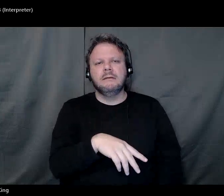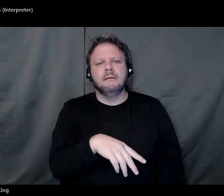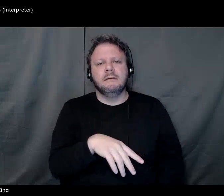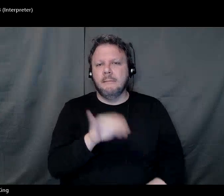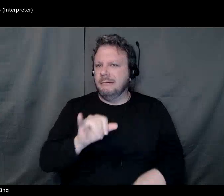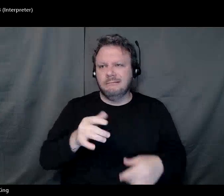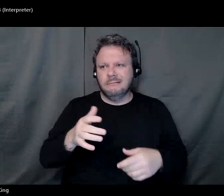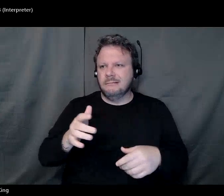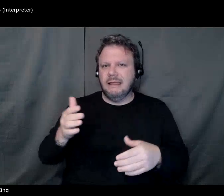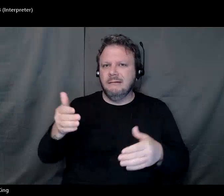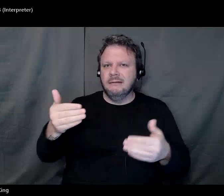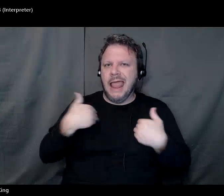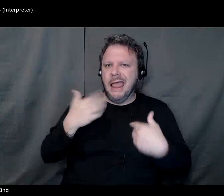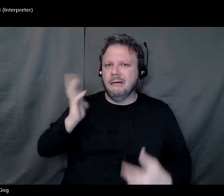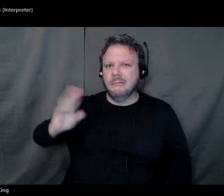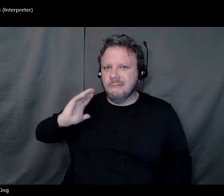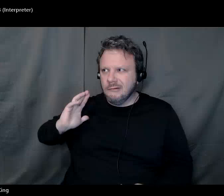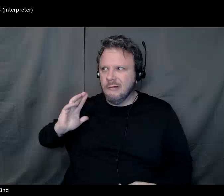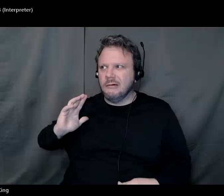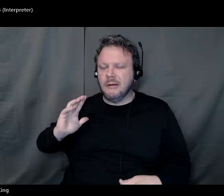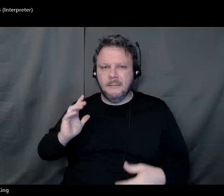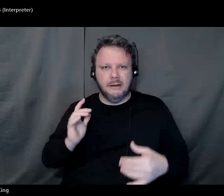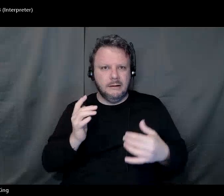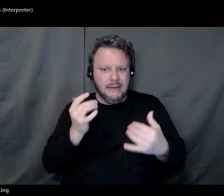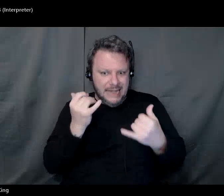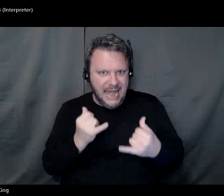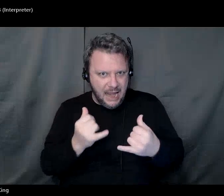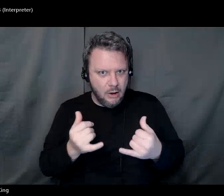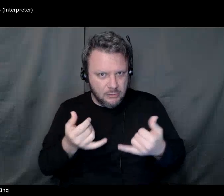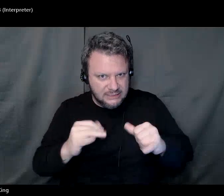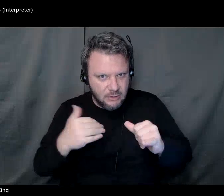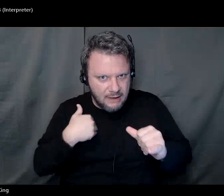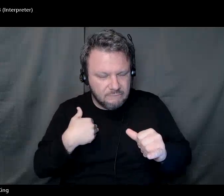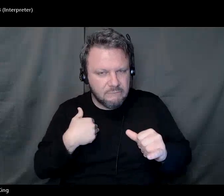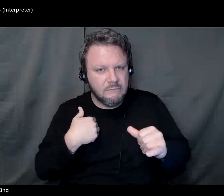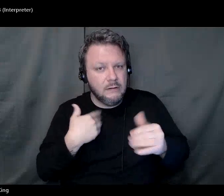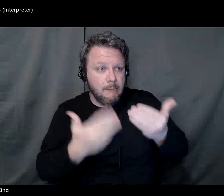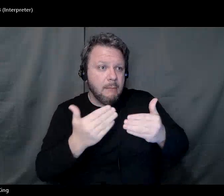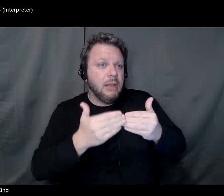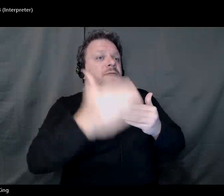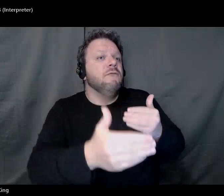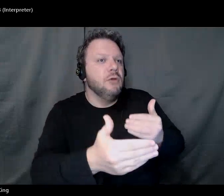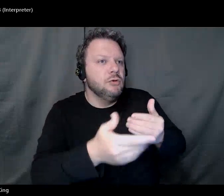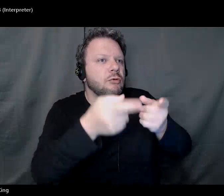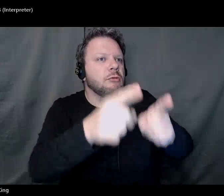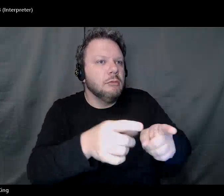that exists now because of and that may exist in the future because of what's going on.